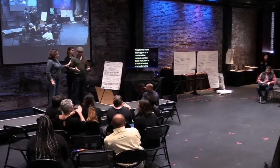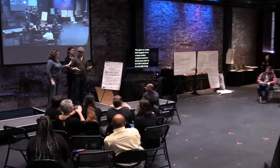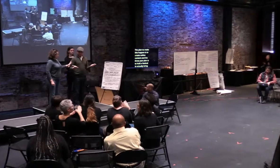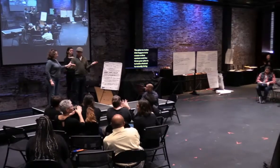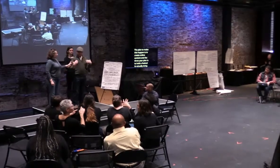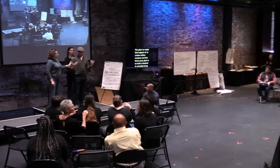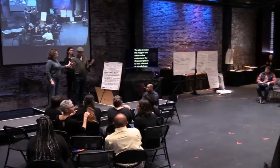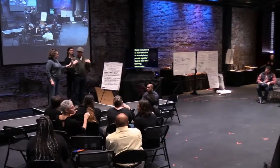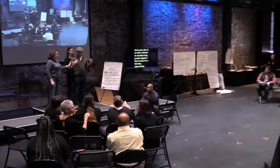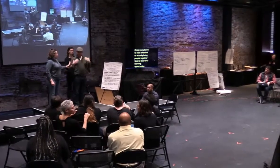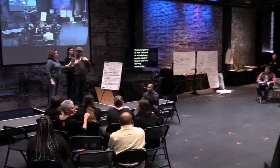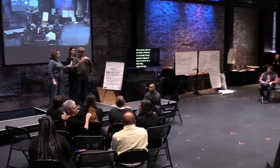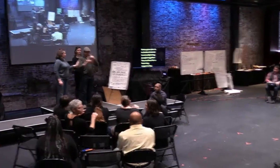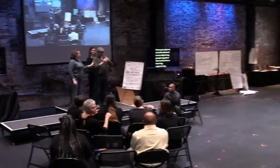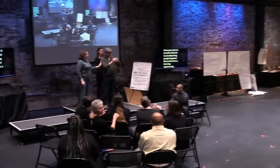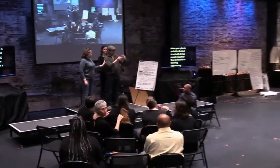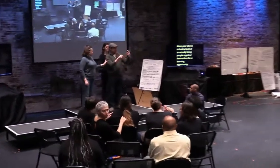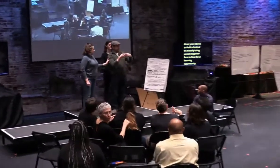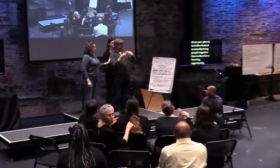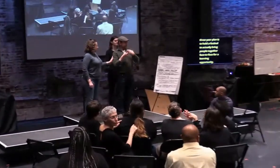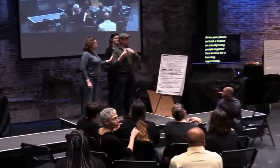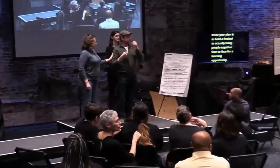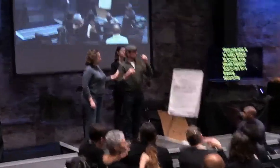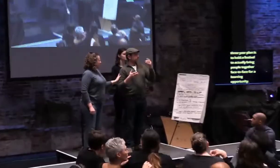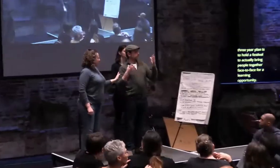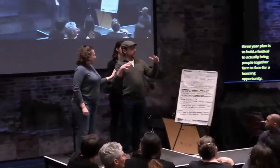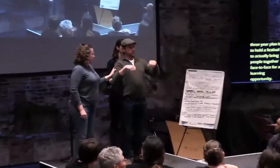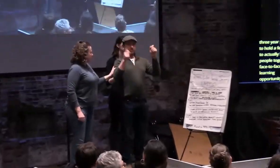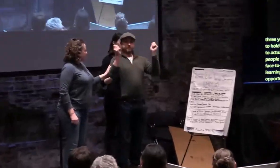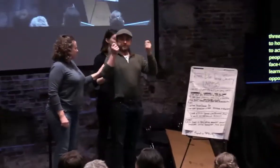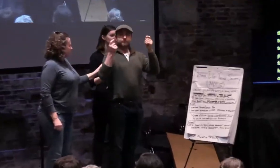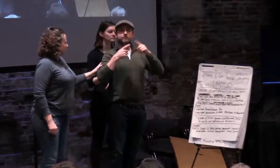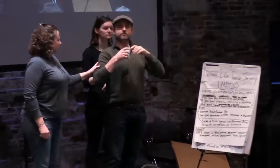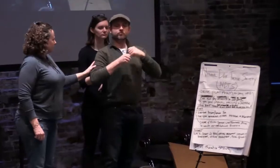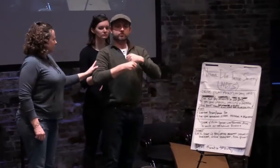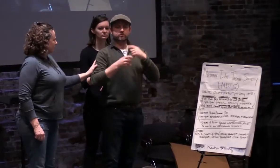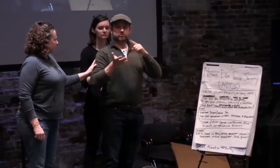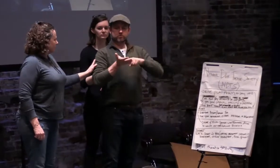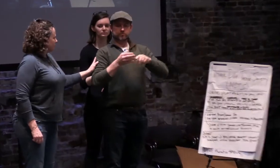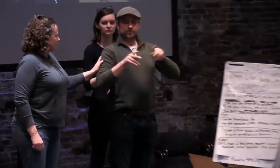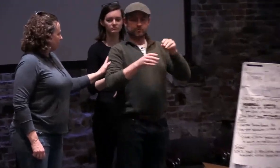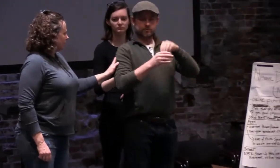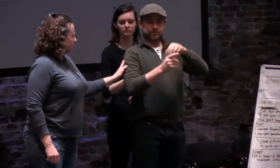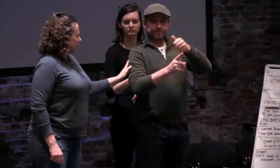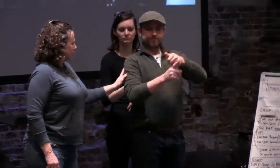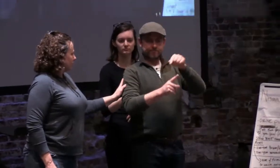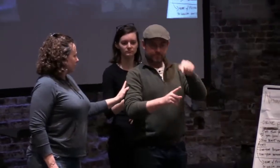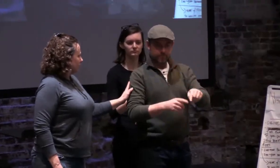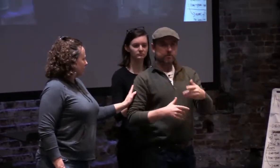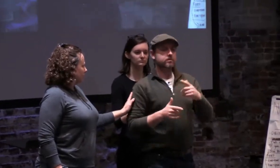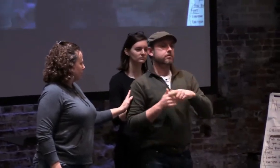So of course any startup effort requires people to get involved.